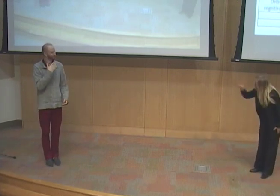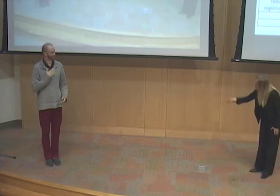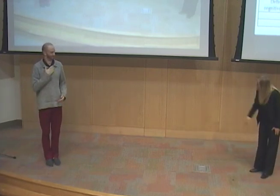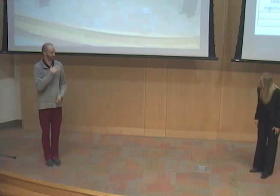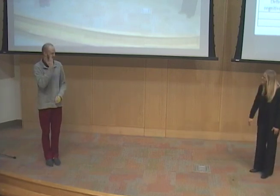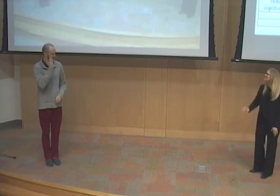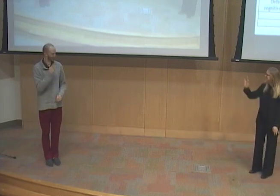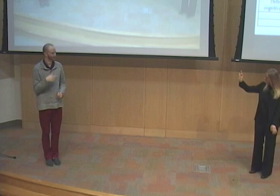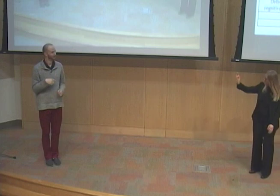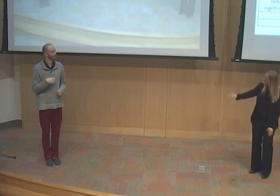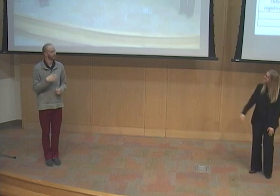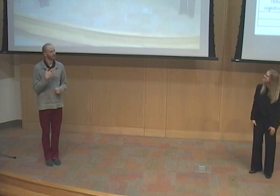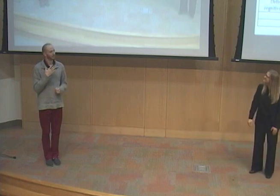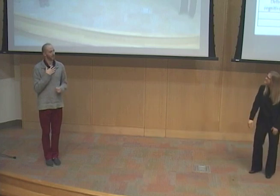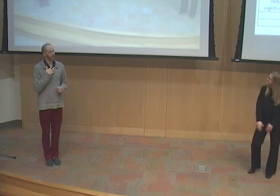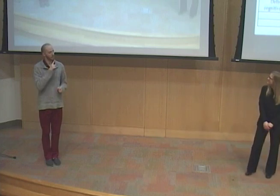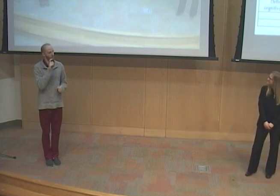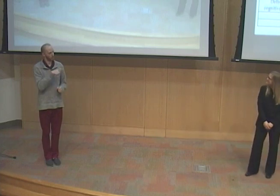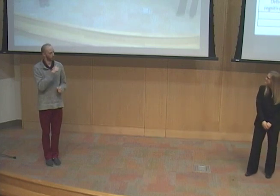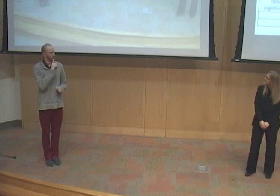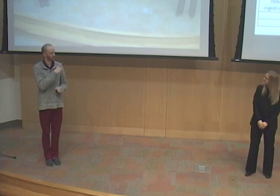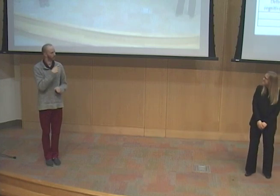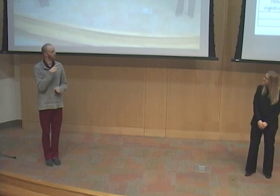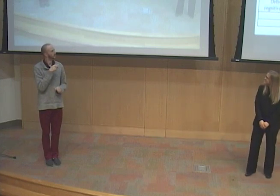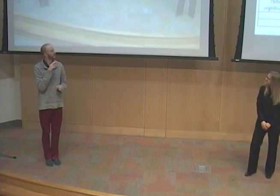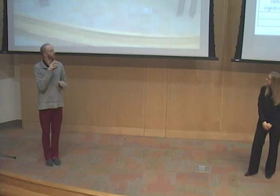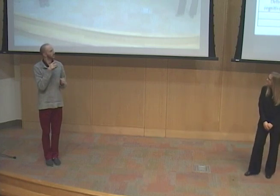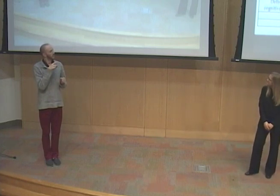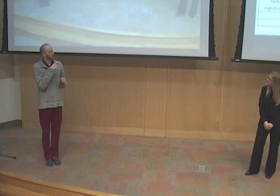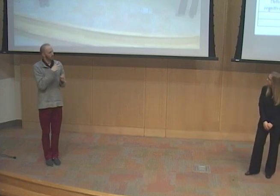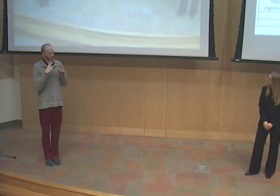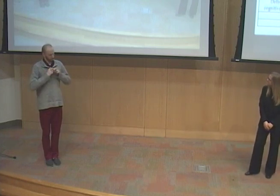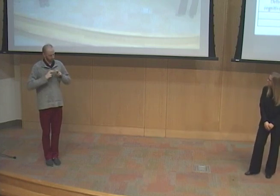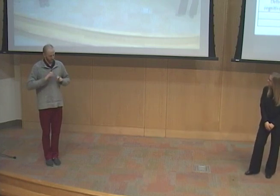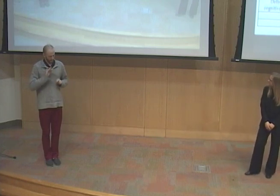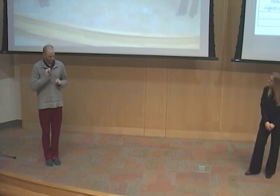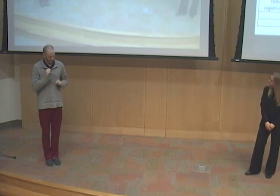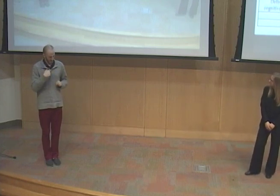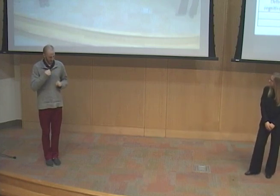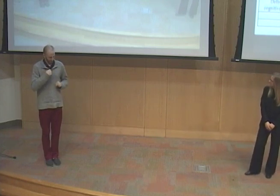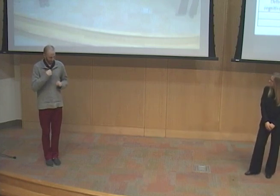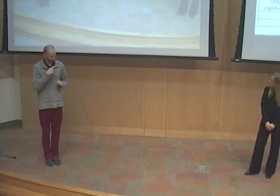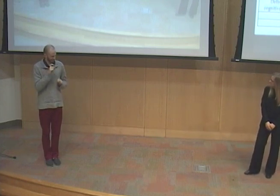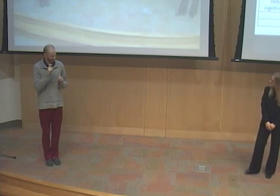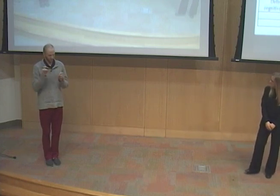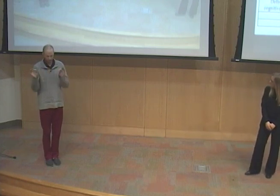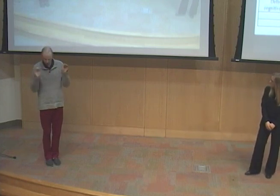Hello. I really enjoyed your presentation. The question I have for you is, when you're discussing bias